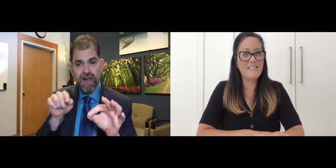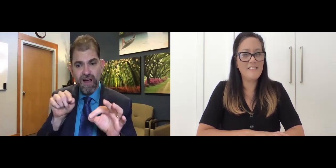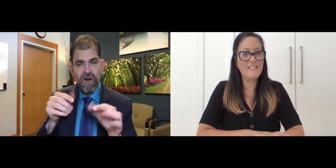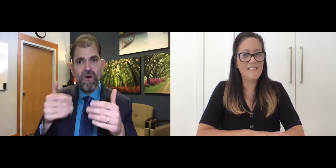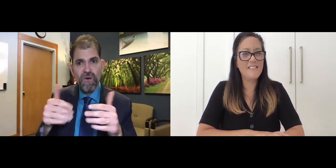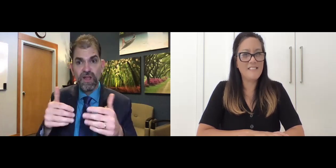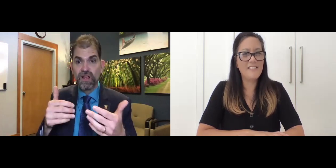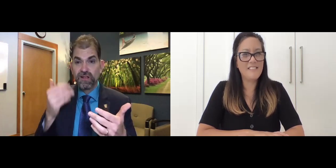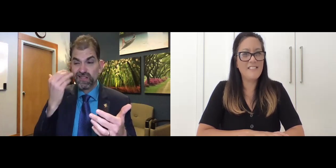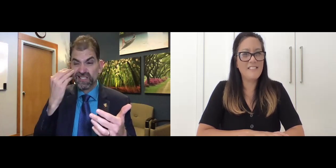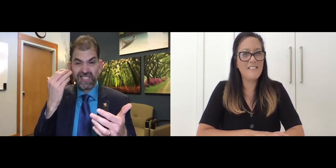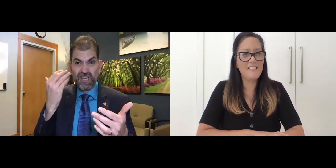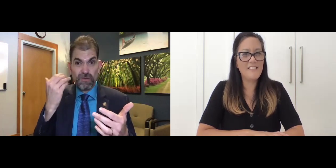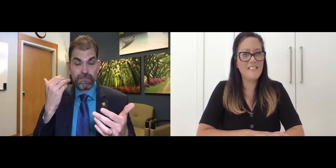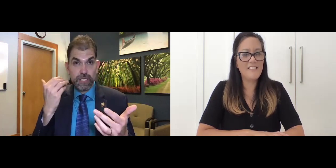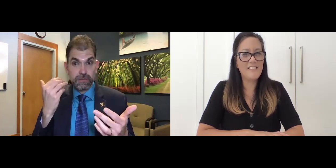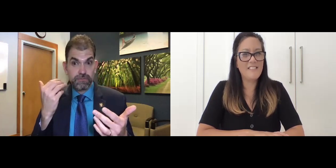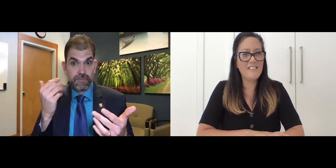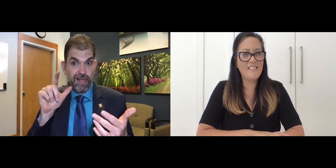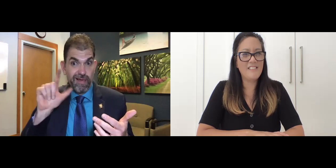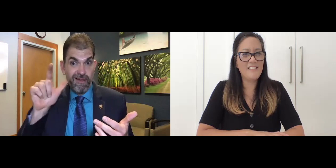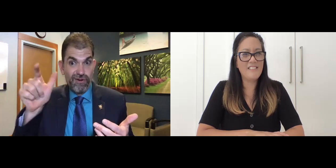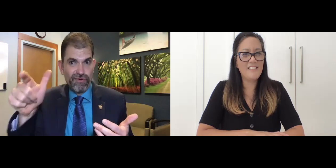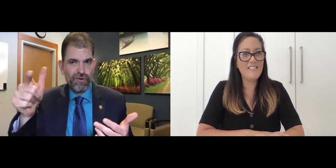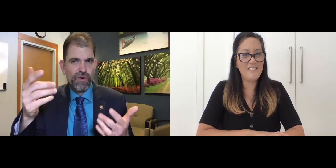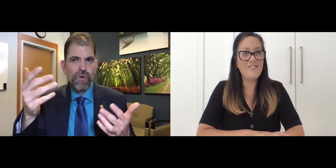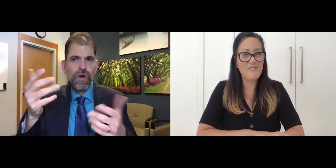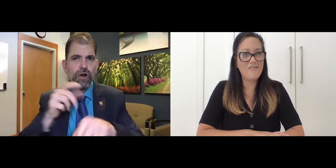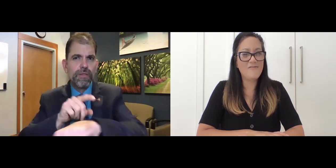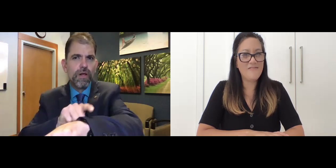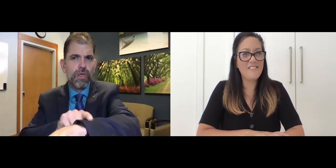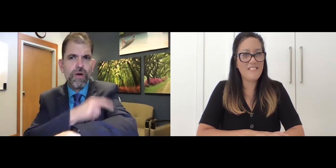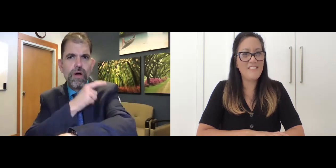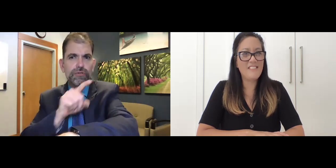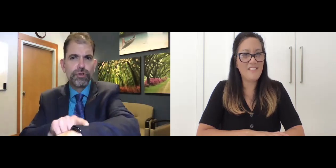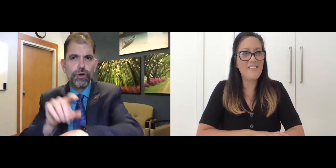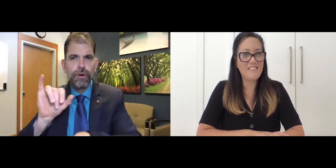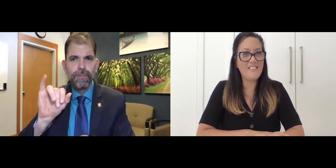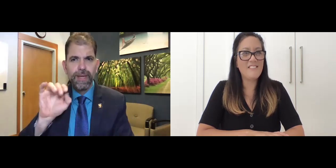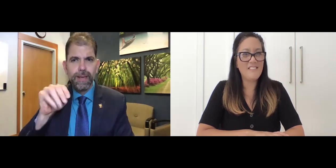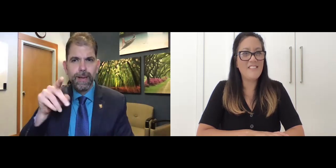and they're also finding that it's possible that there may be some